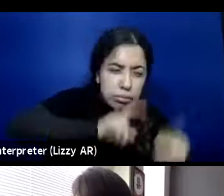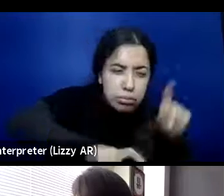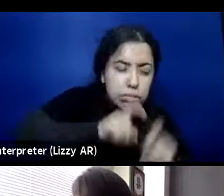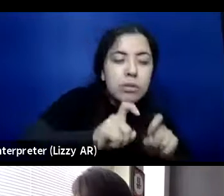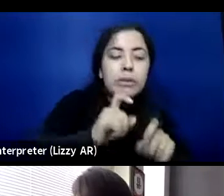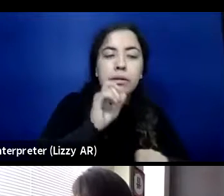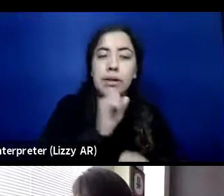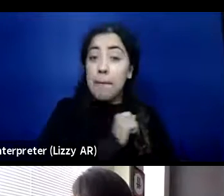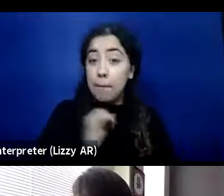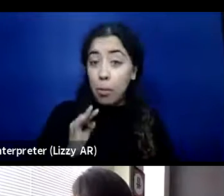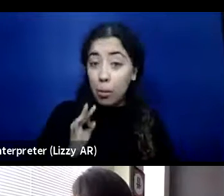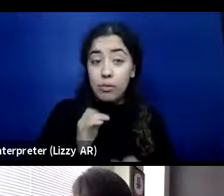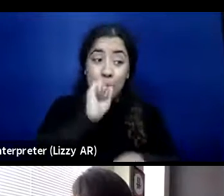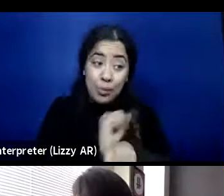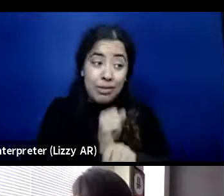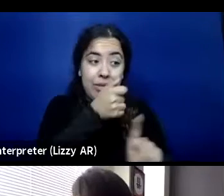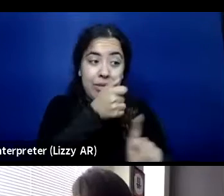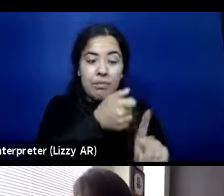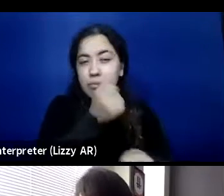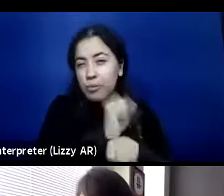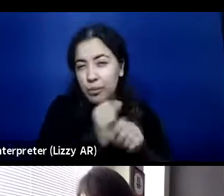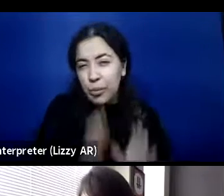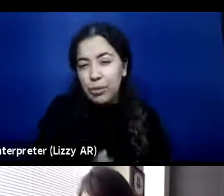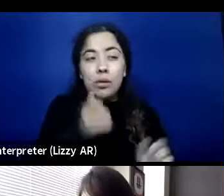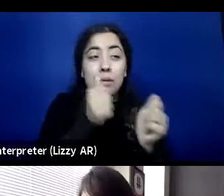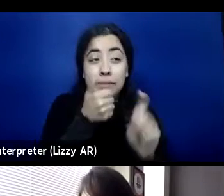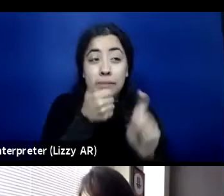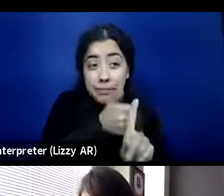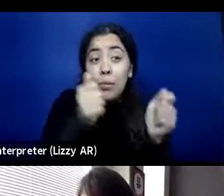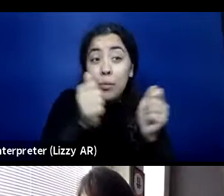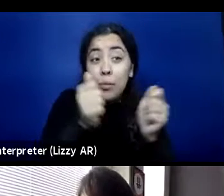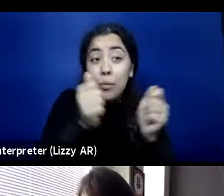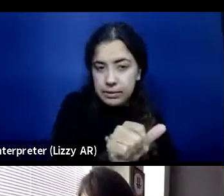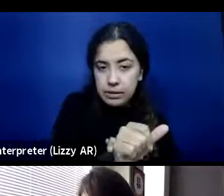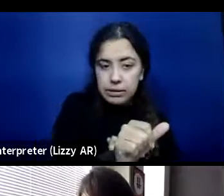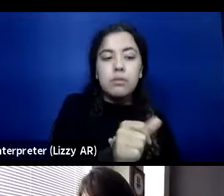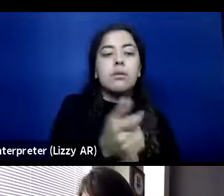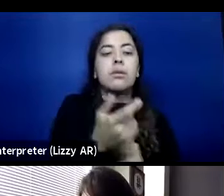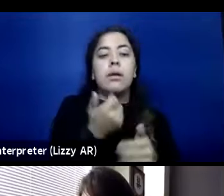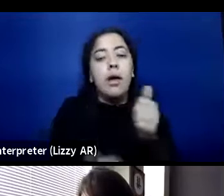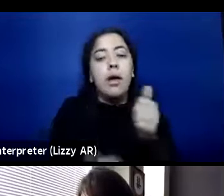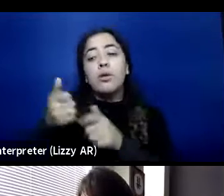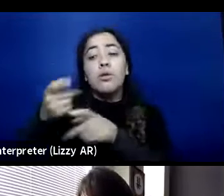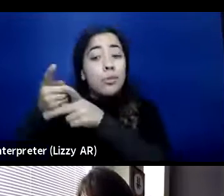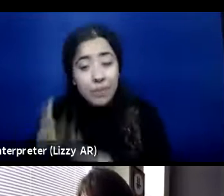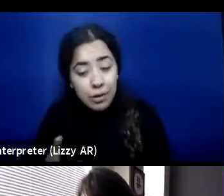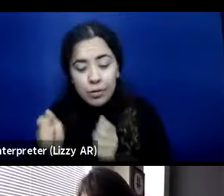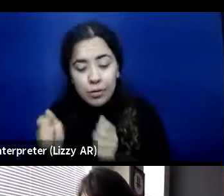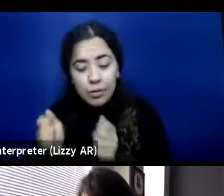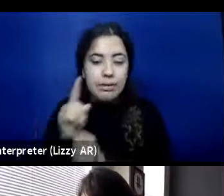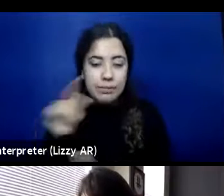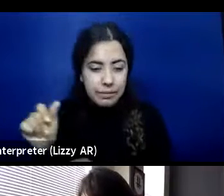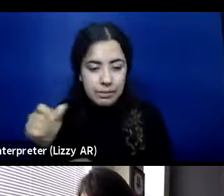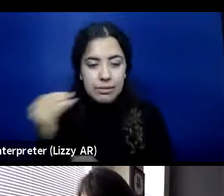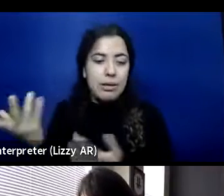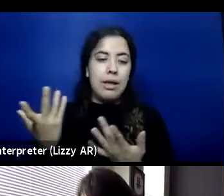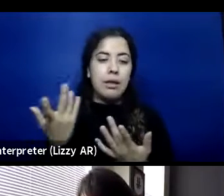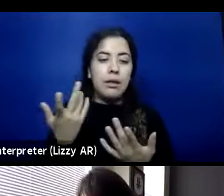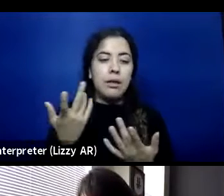of employees with disabilities, and we interviewed employees who are champions. We partnered with our employee resource group